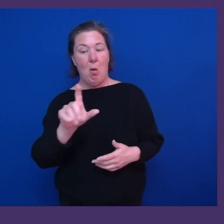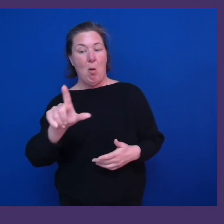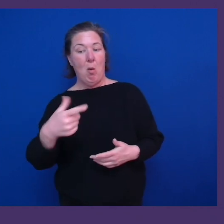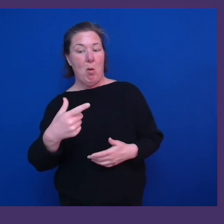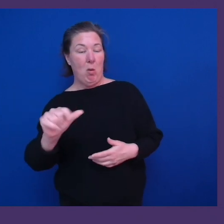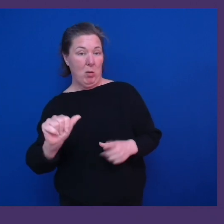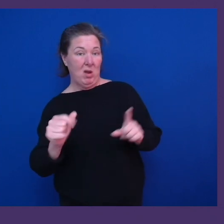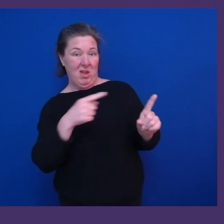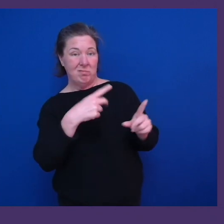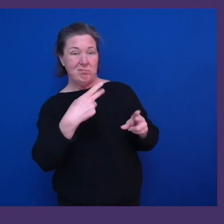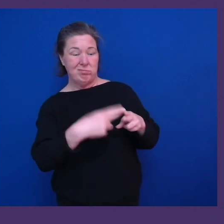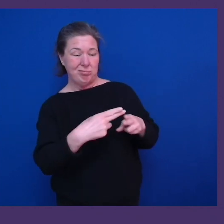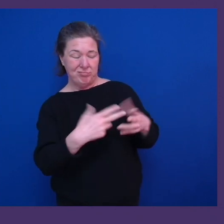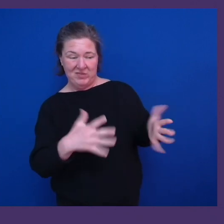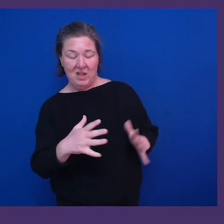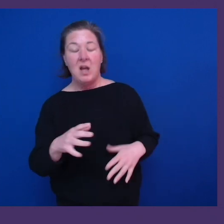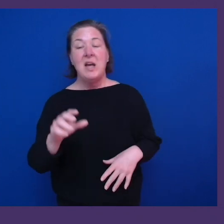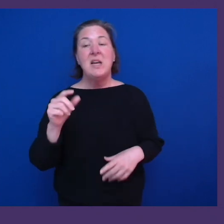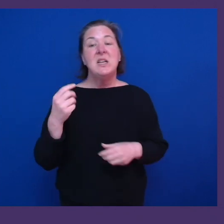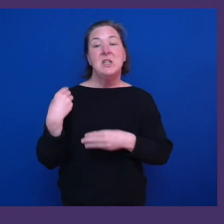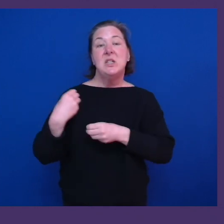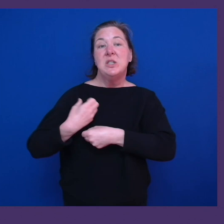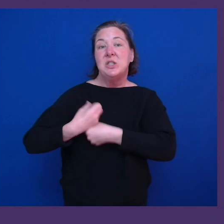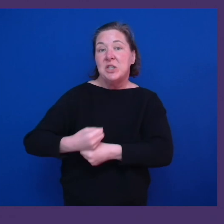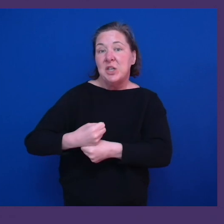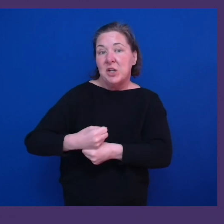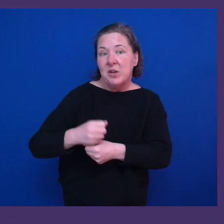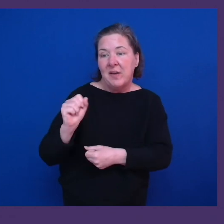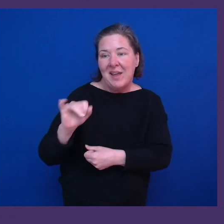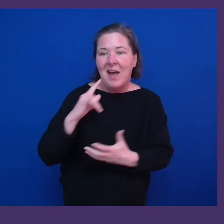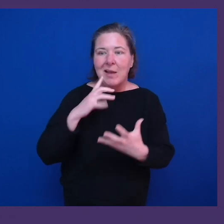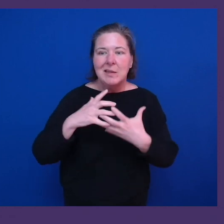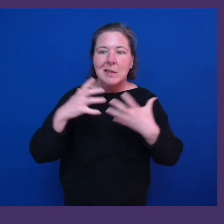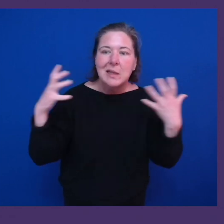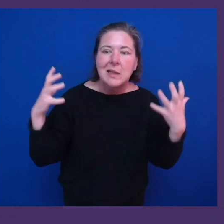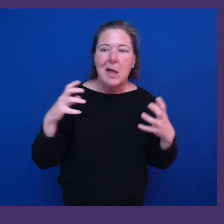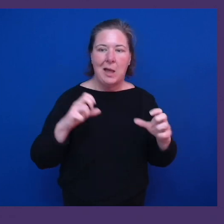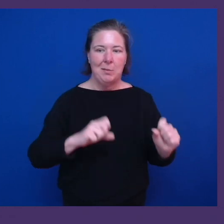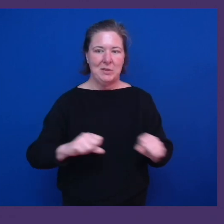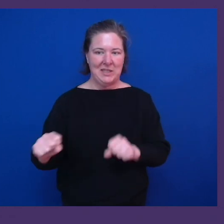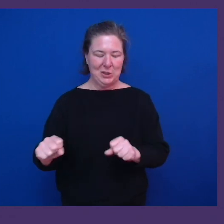And I think we're really at the point where we're starting to see how we can unlock some of that.